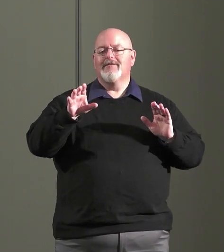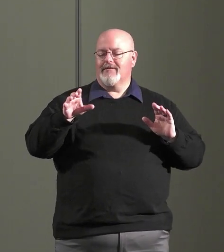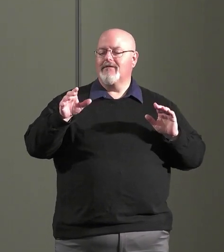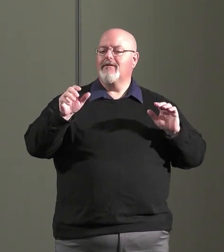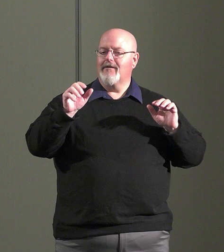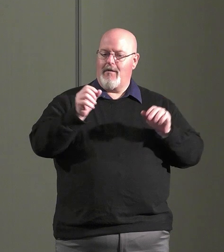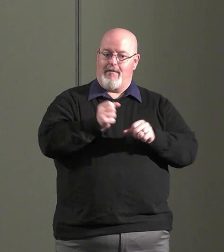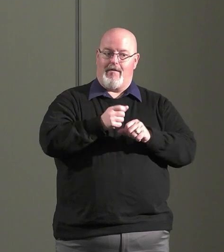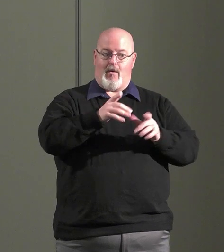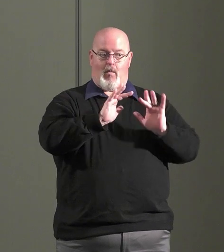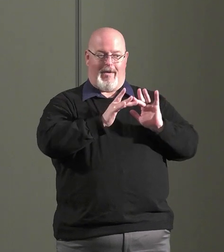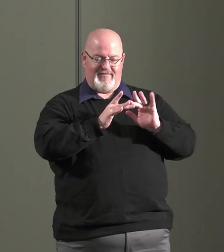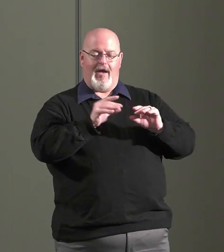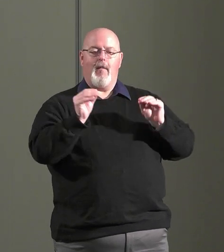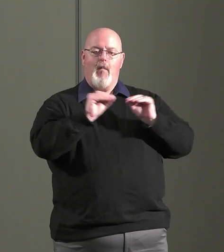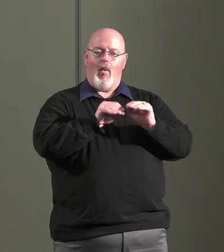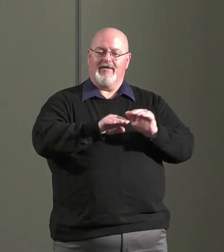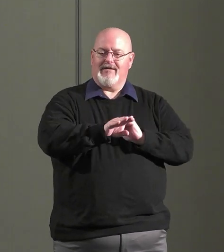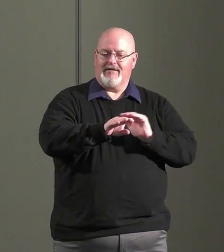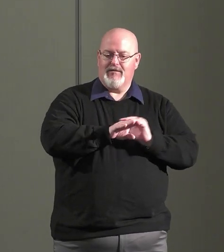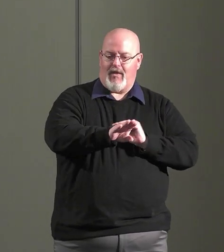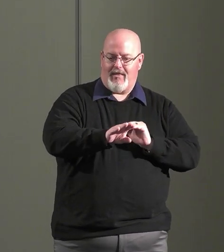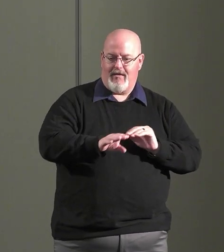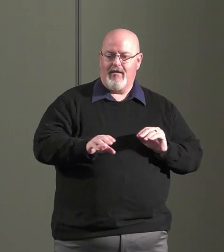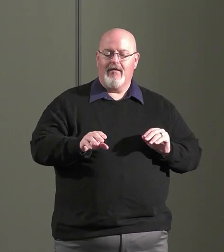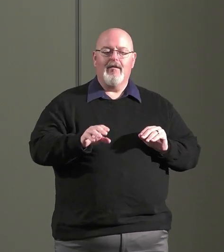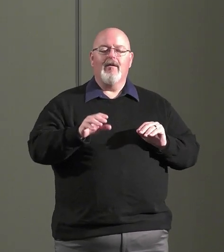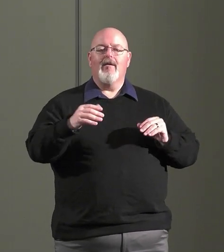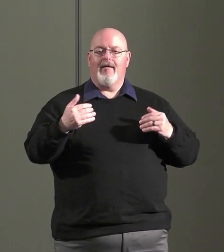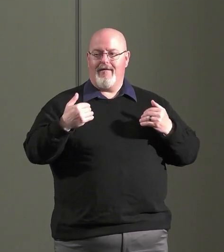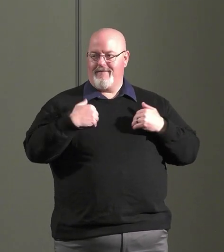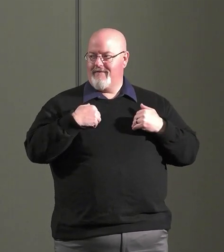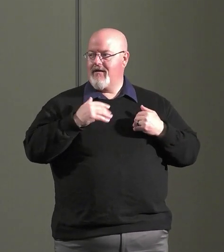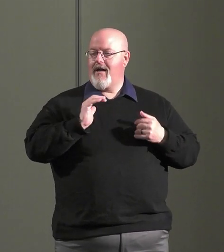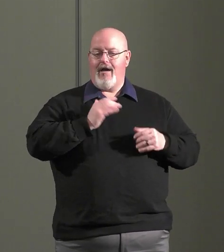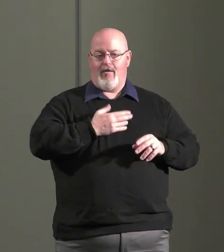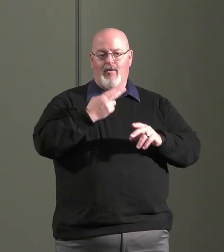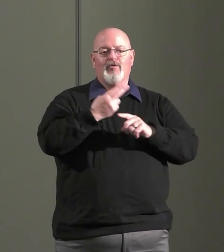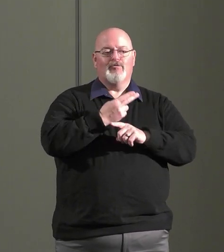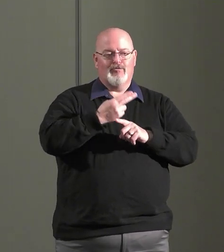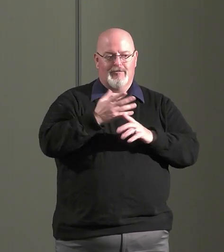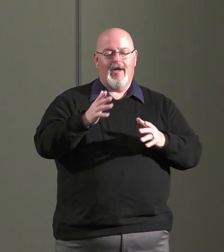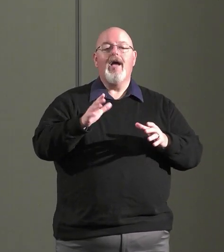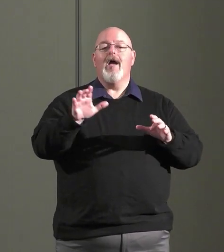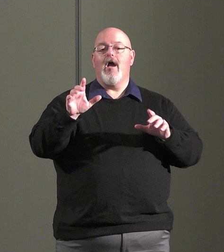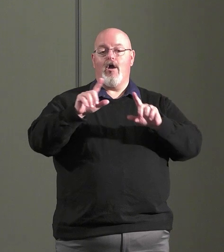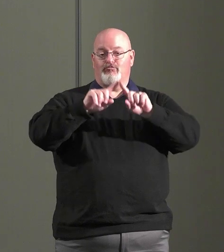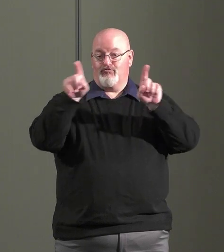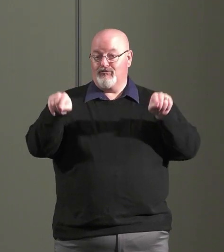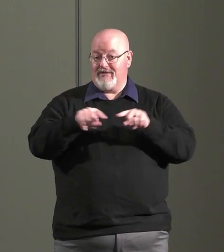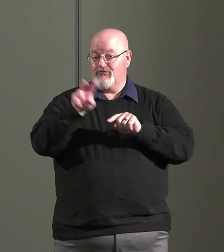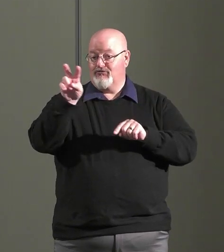website more accessible and that also will help our users and our screen reader users.